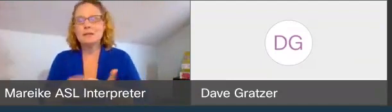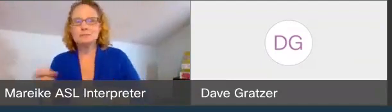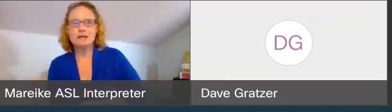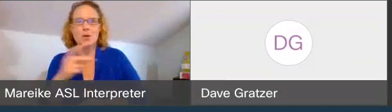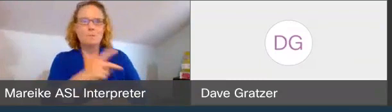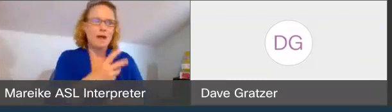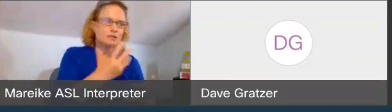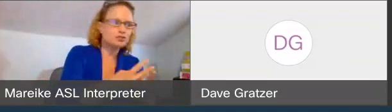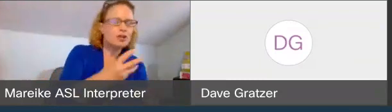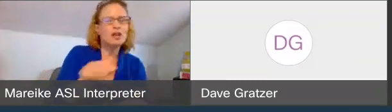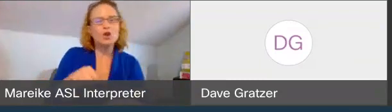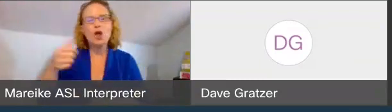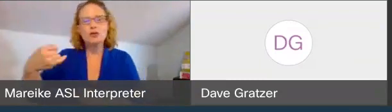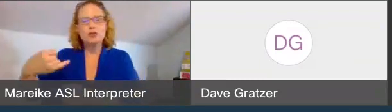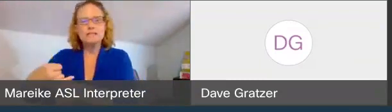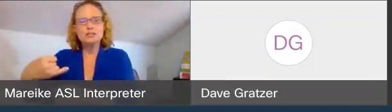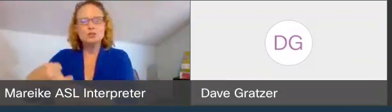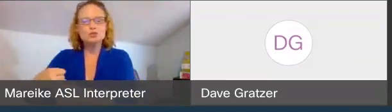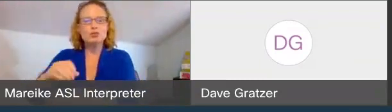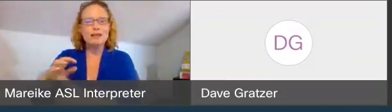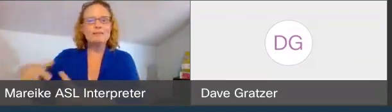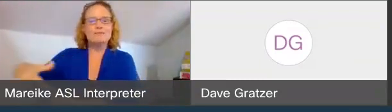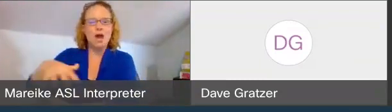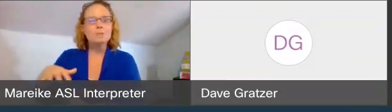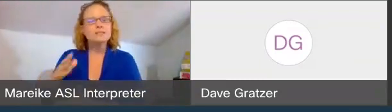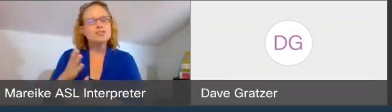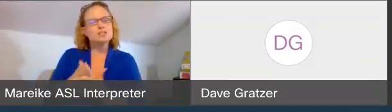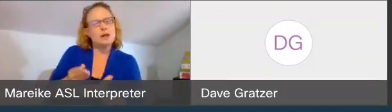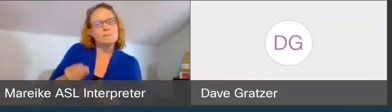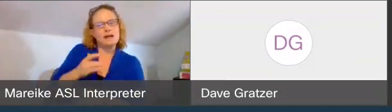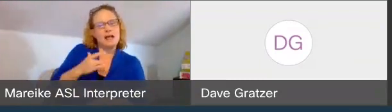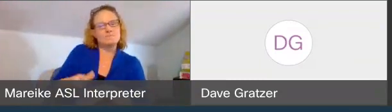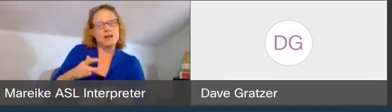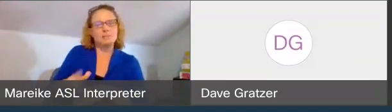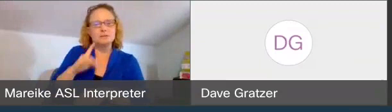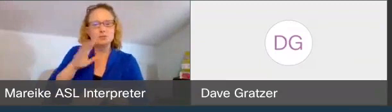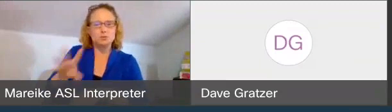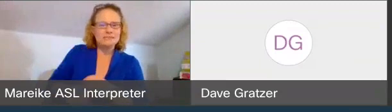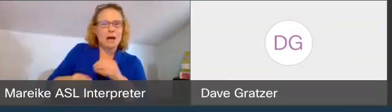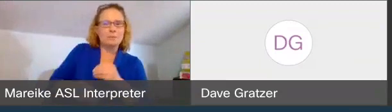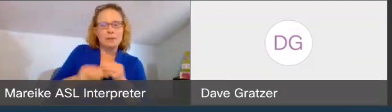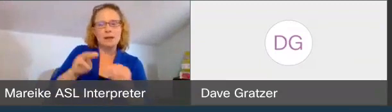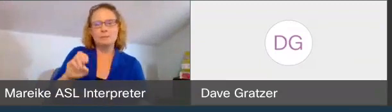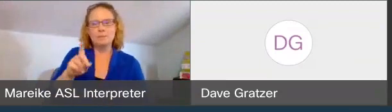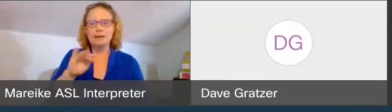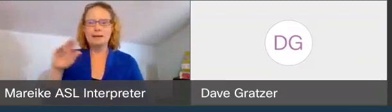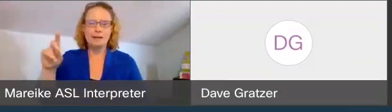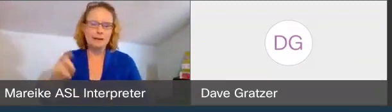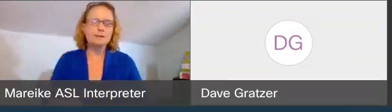institutional settings. So there is some funding to supplement the Medicaid income. We do also have